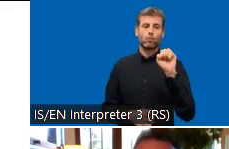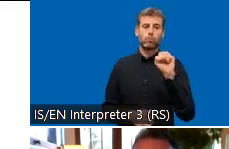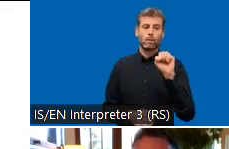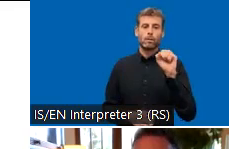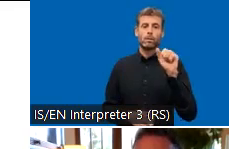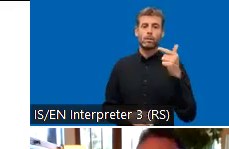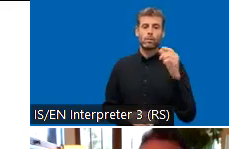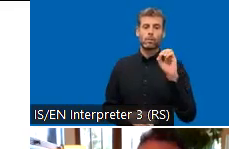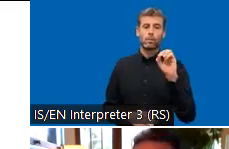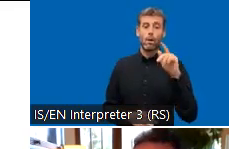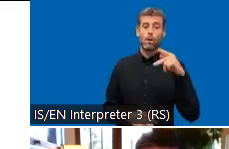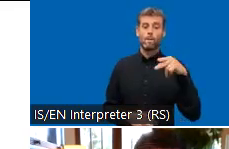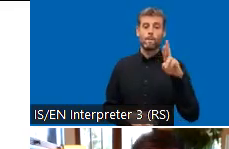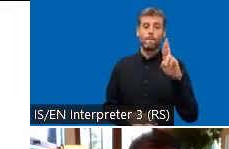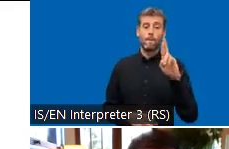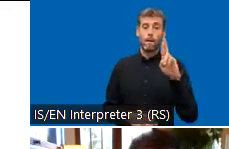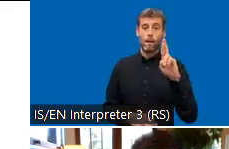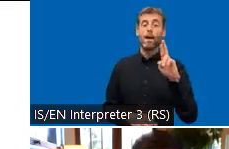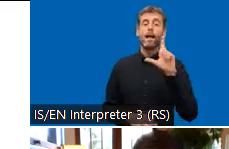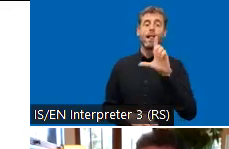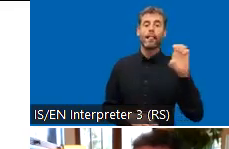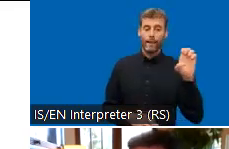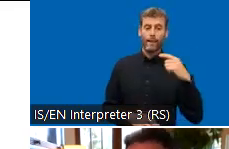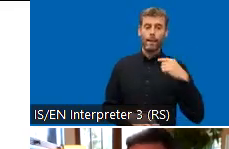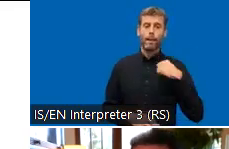three years. A little over three years now. And I work with an incredible team.